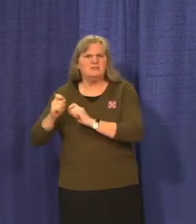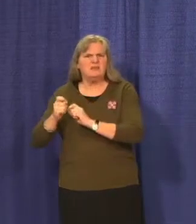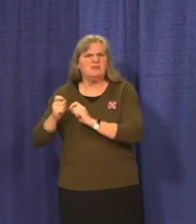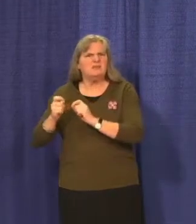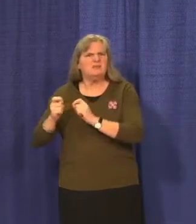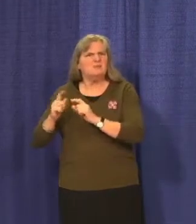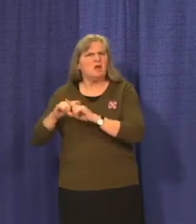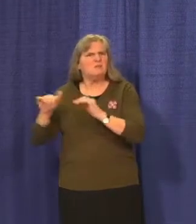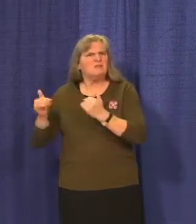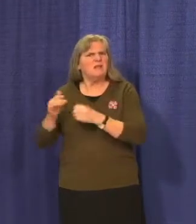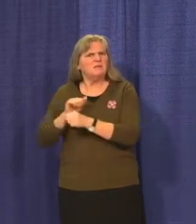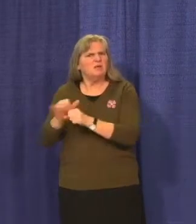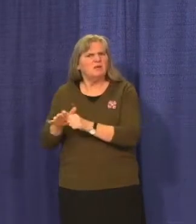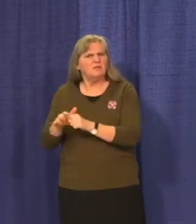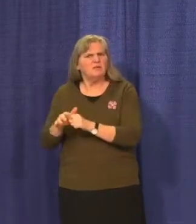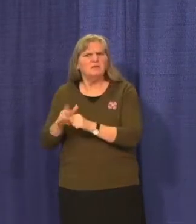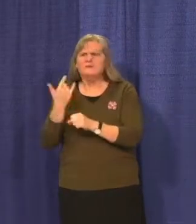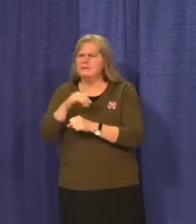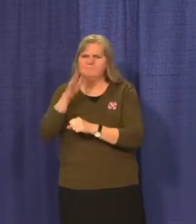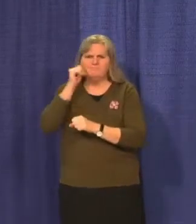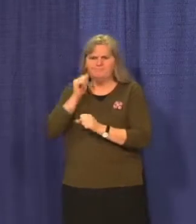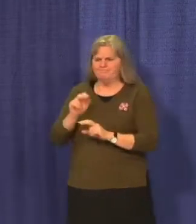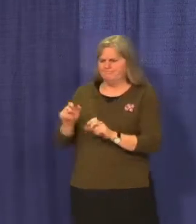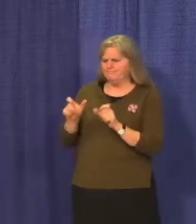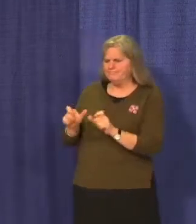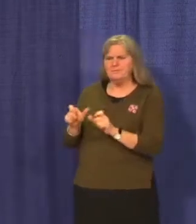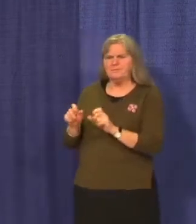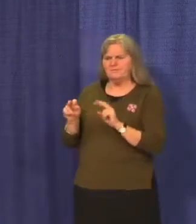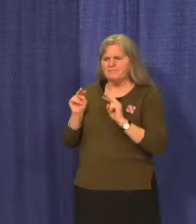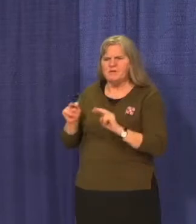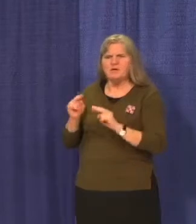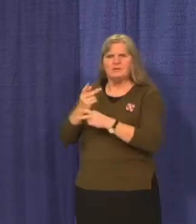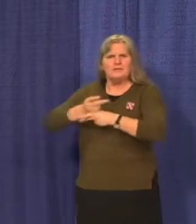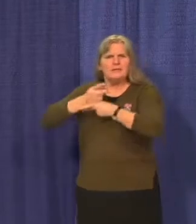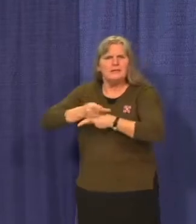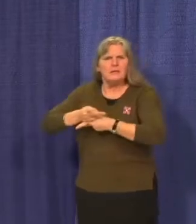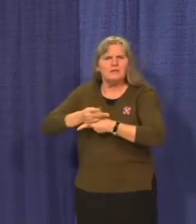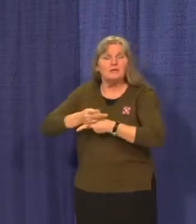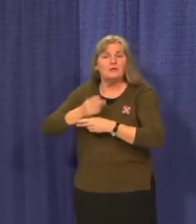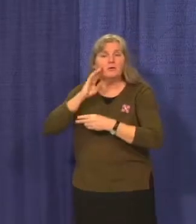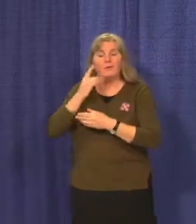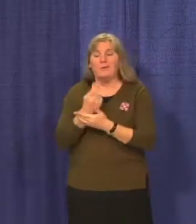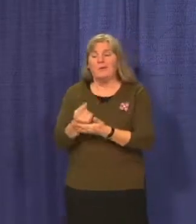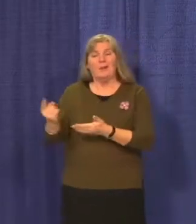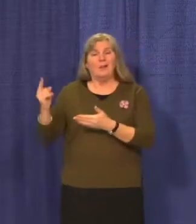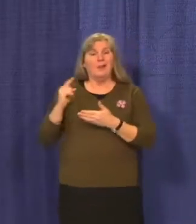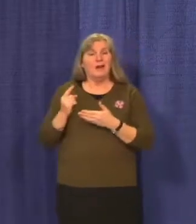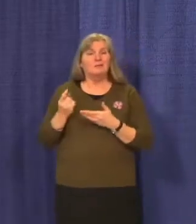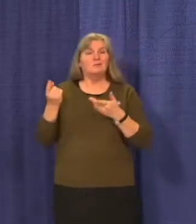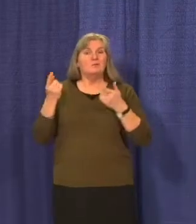situation and we must remain vigilant. Last week, we were reminded of